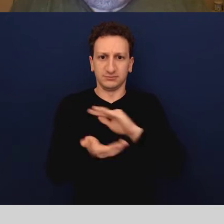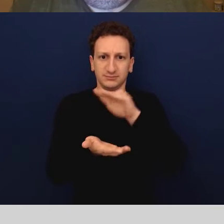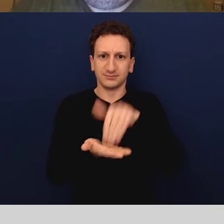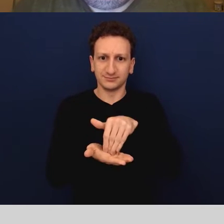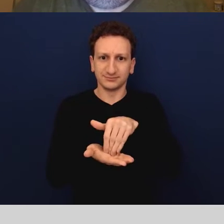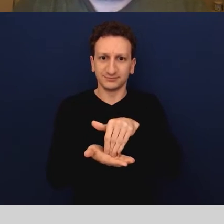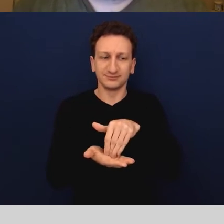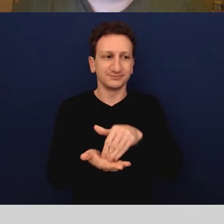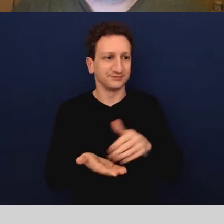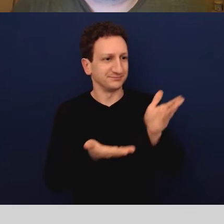And we got this.